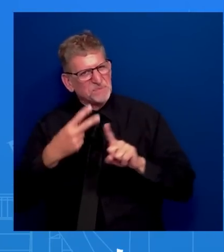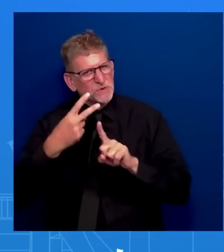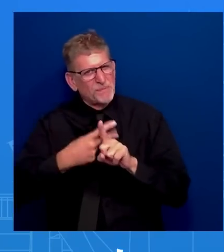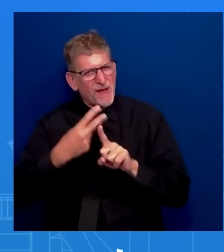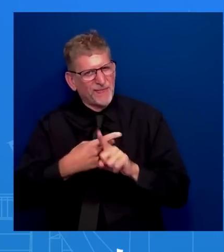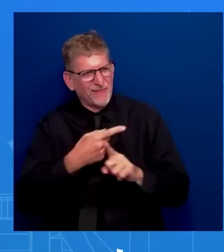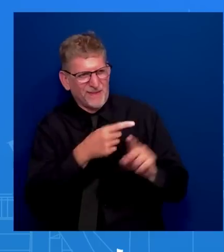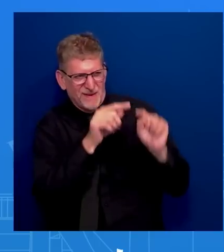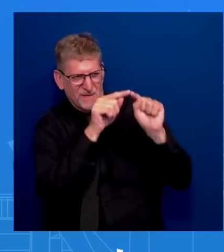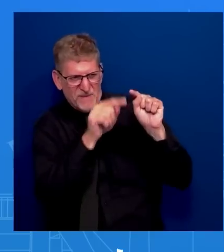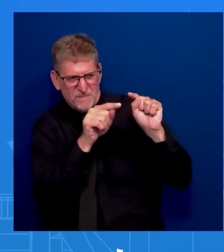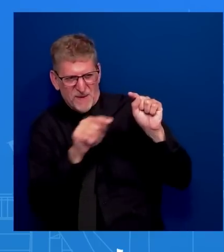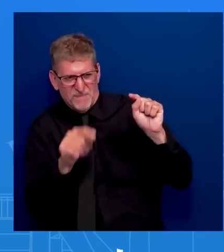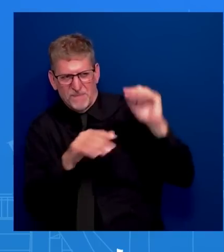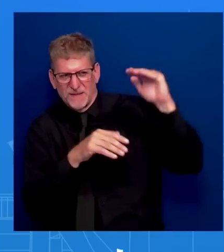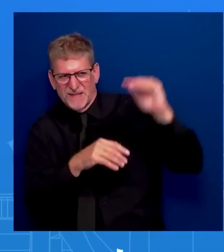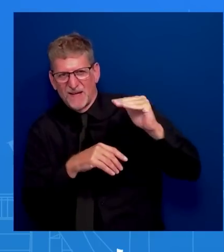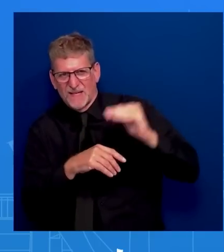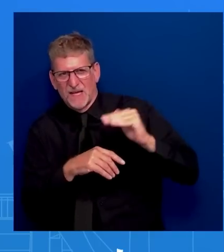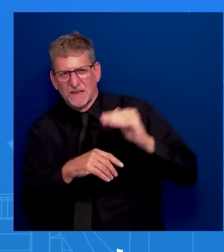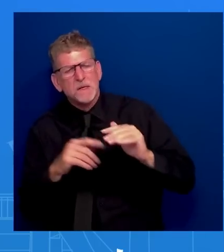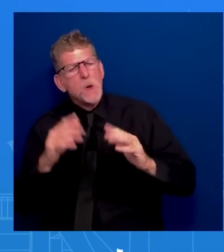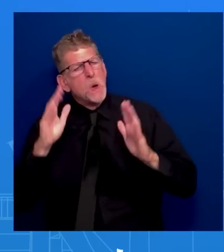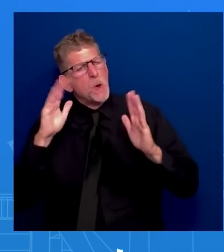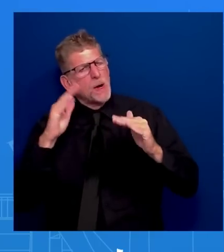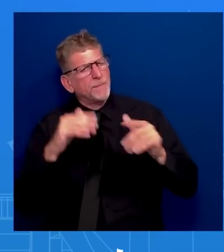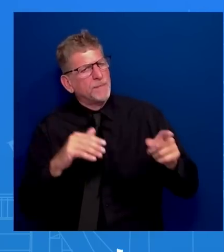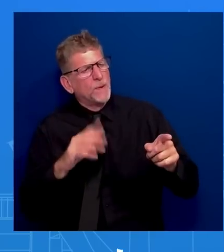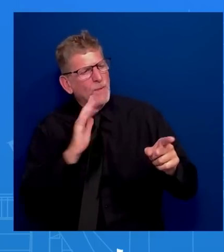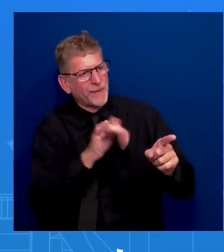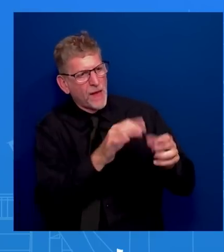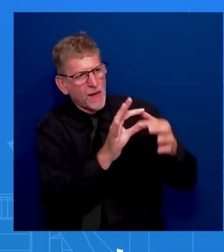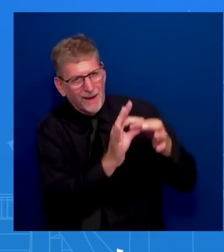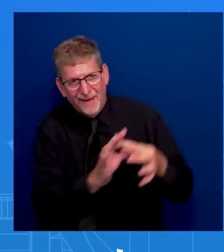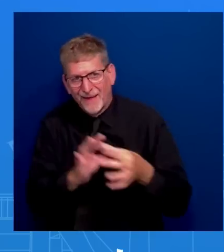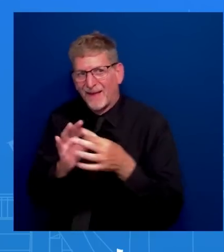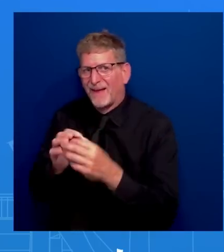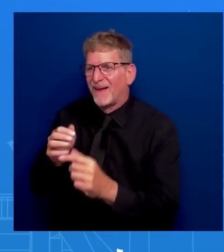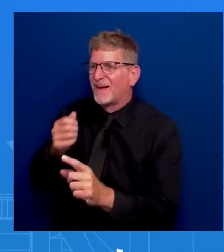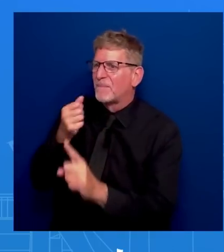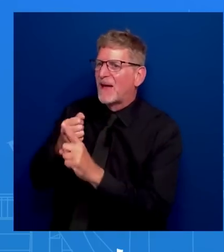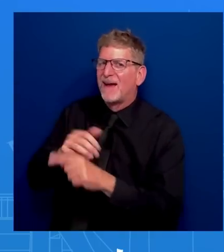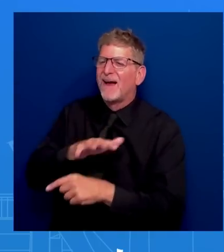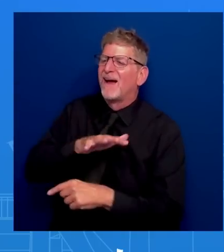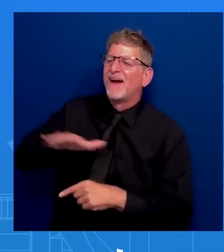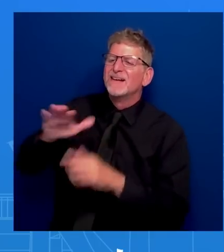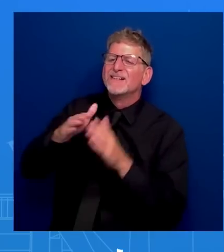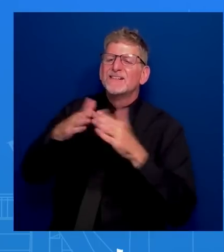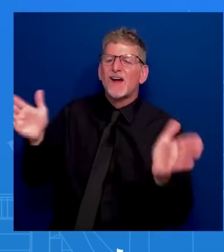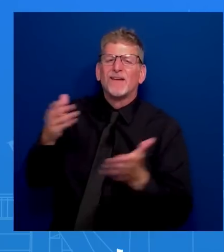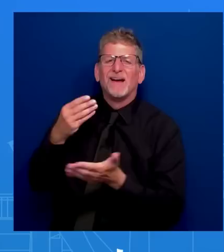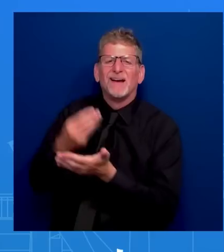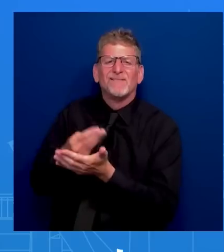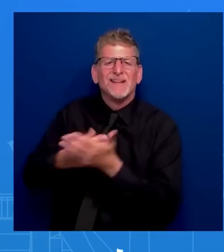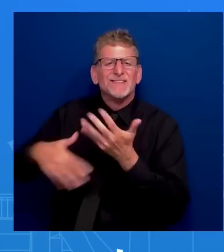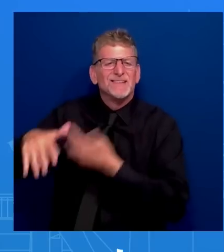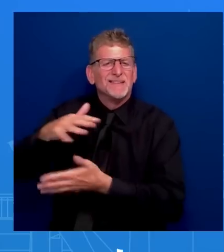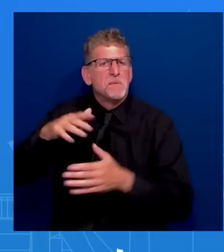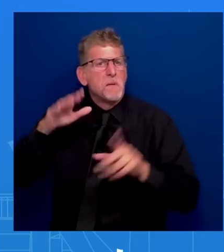And because of that, because of the work that the President has done these past several months, as I just mentioned earlier, we have seen a decline --